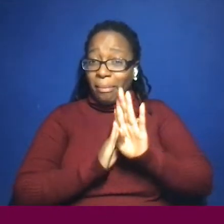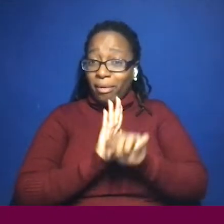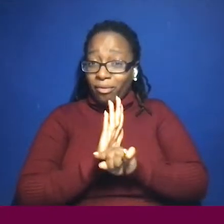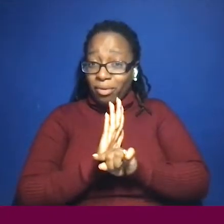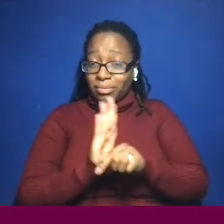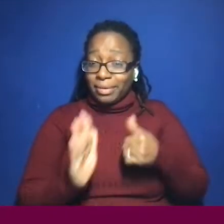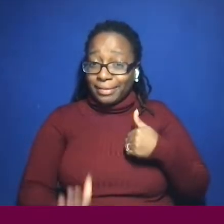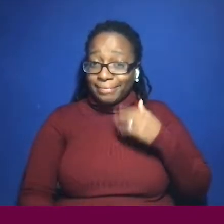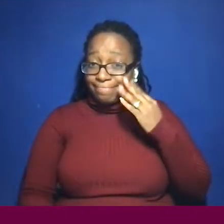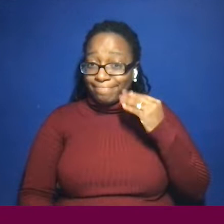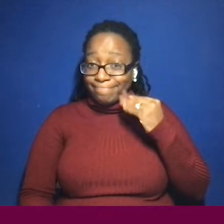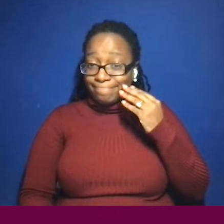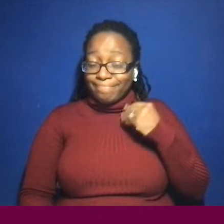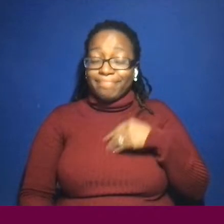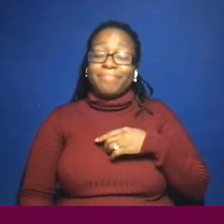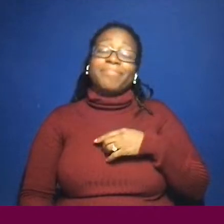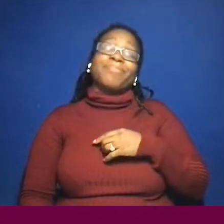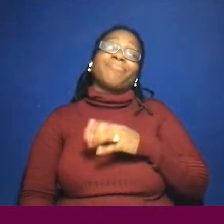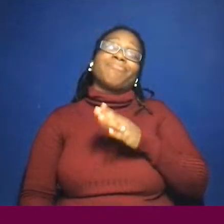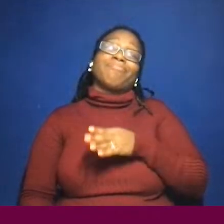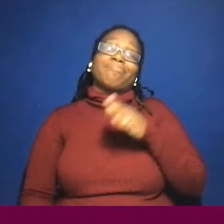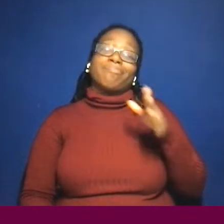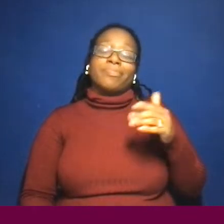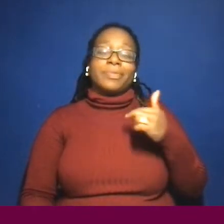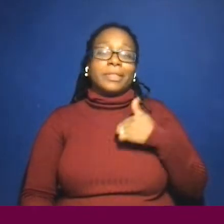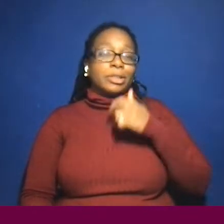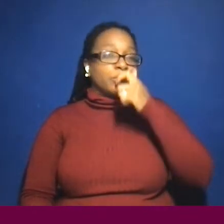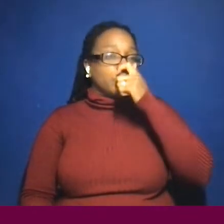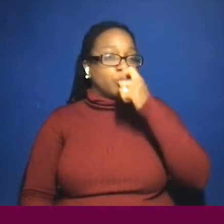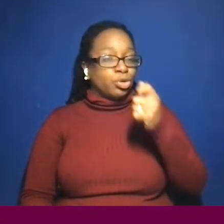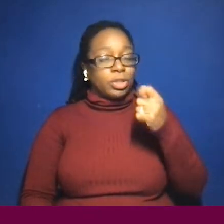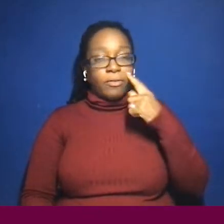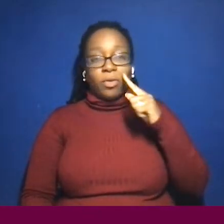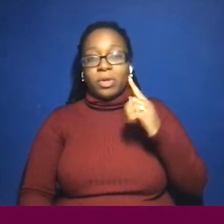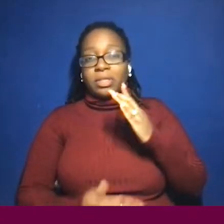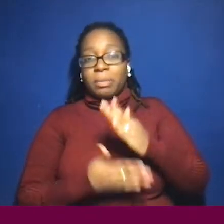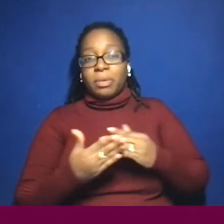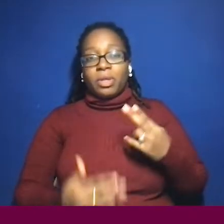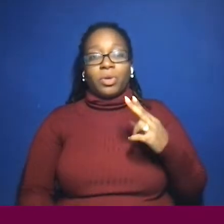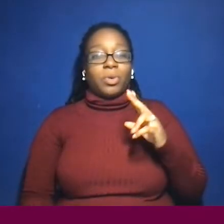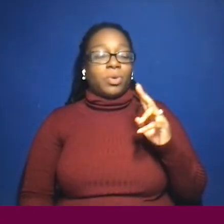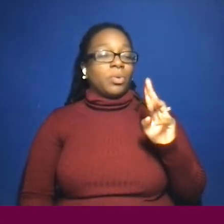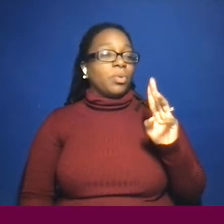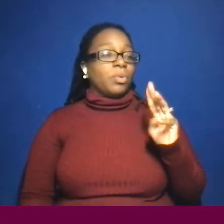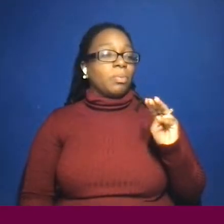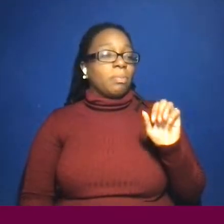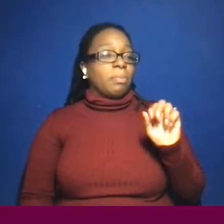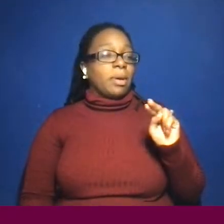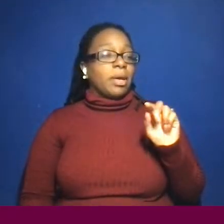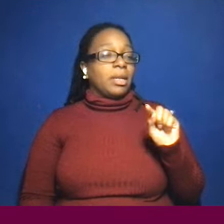interested in some of the humanitarian crises that were happening around the time that I was